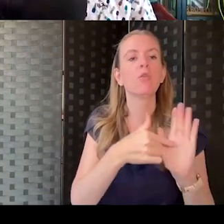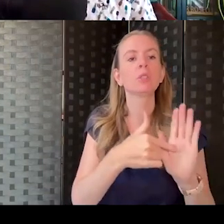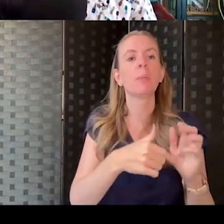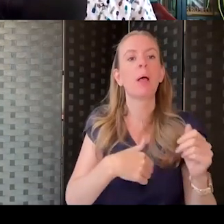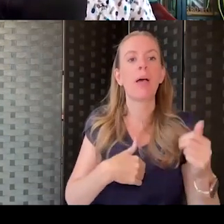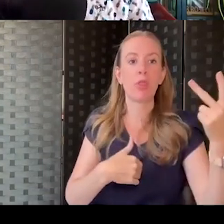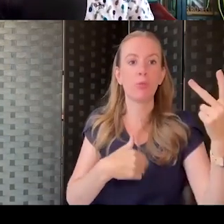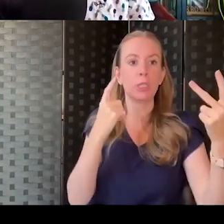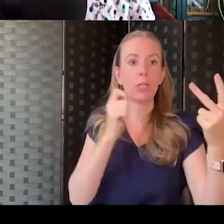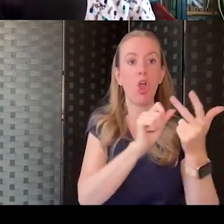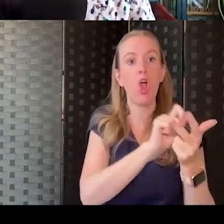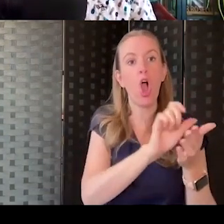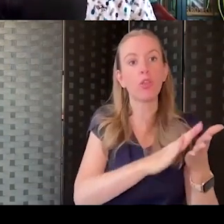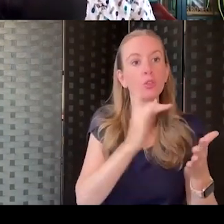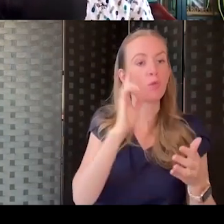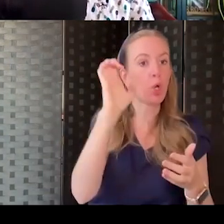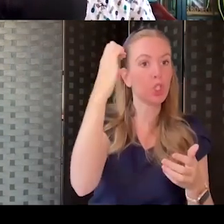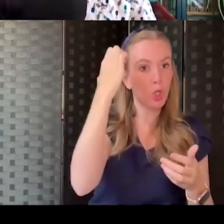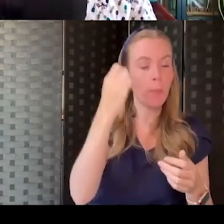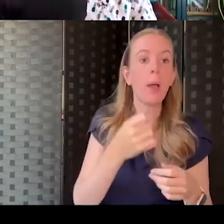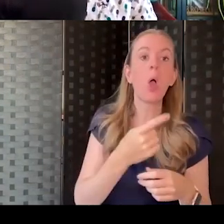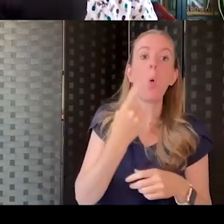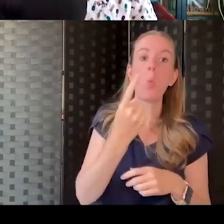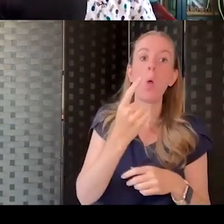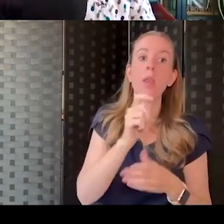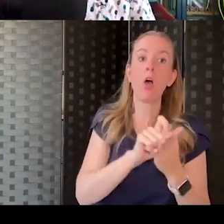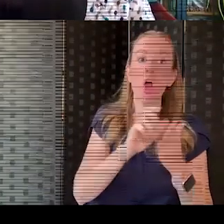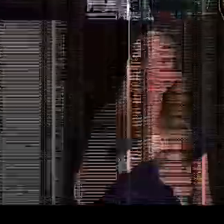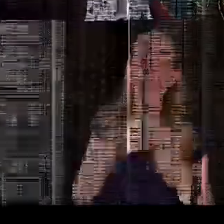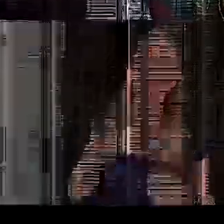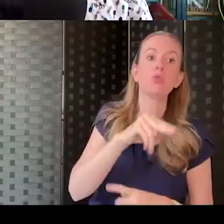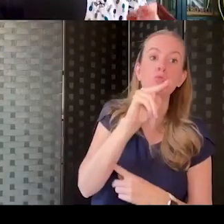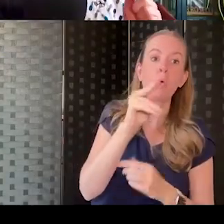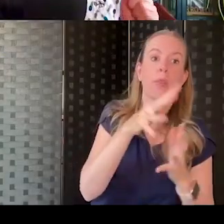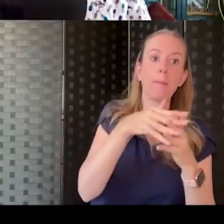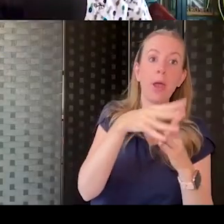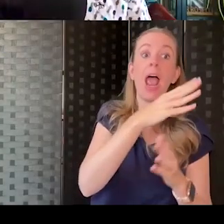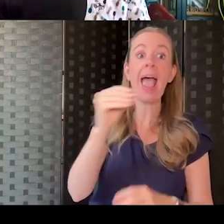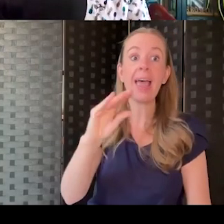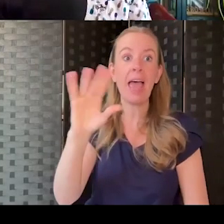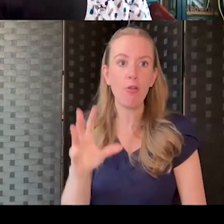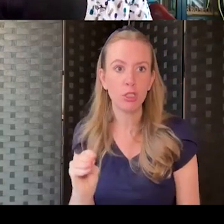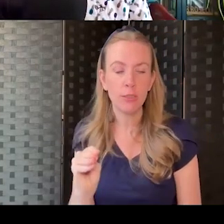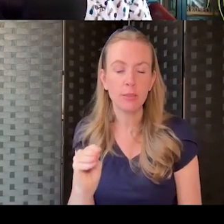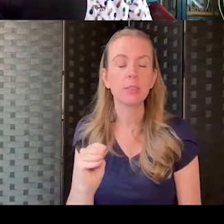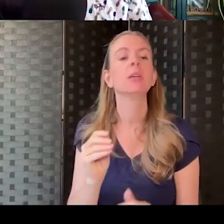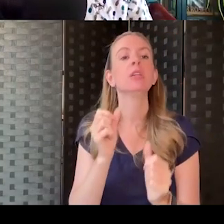region and one author spans both North America and Africa. Now every screen reader combination -- I'm